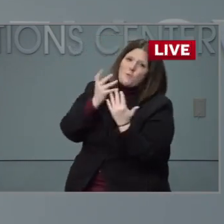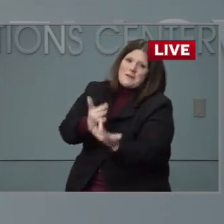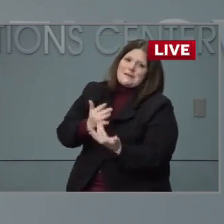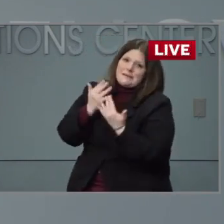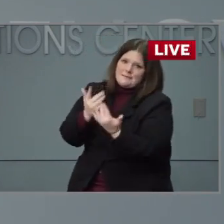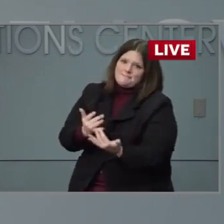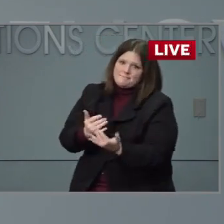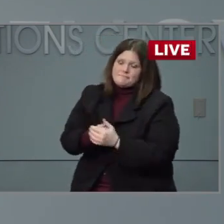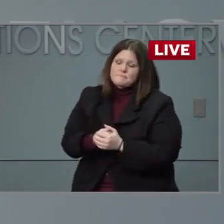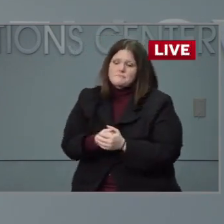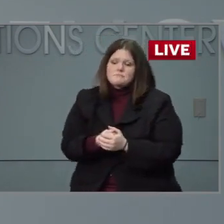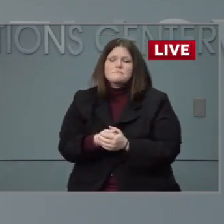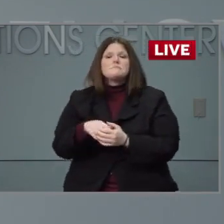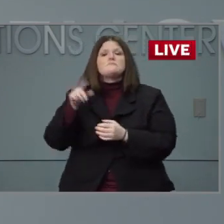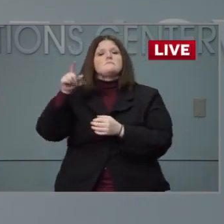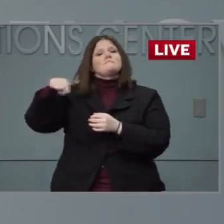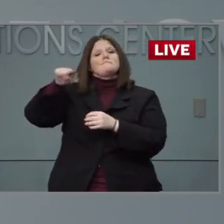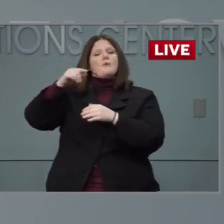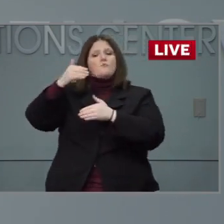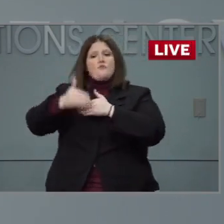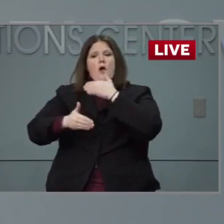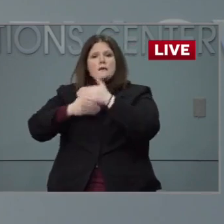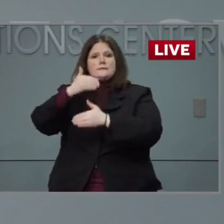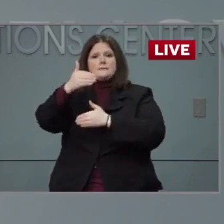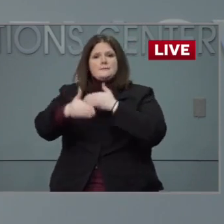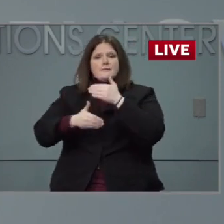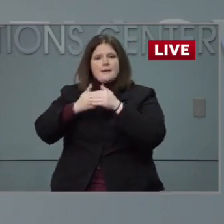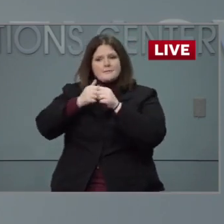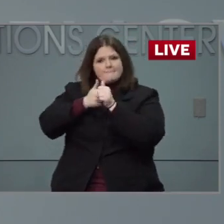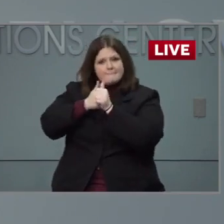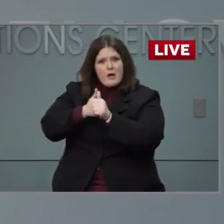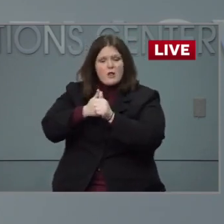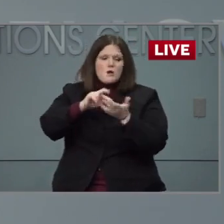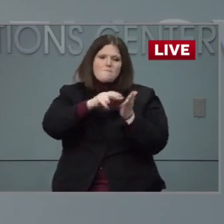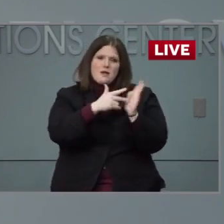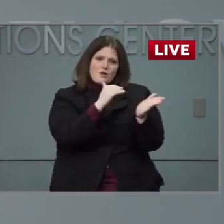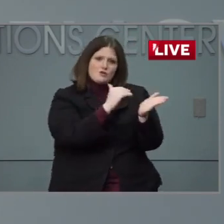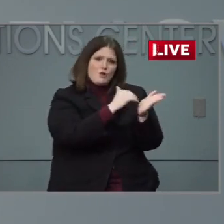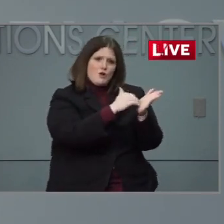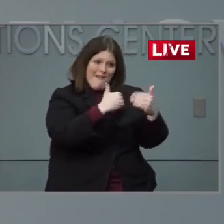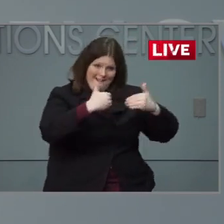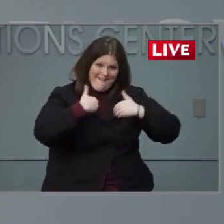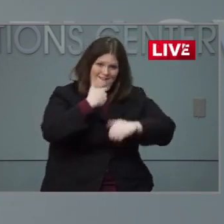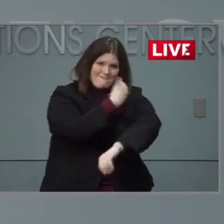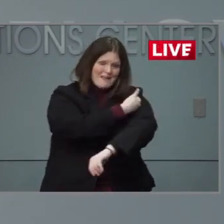BECAUSE SUPPLIES ARE LIMITED RIGHT NOW, MOST DOCTORS CANNOT PROVIDE VACCINES IN THEIR OFFICE.